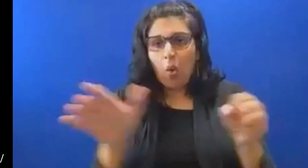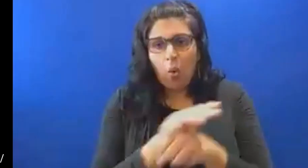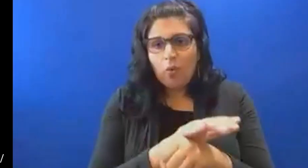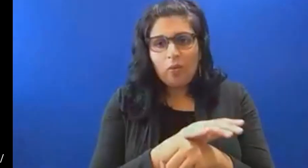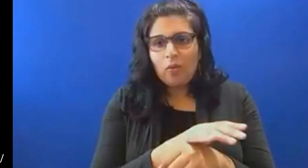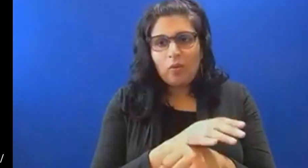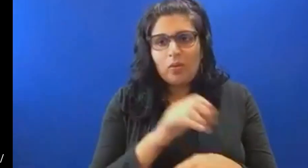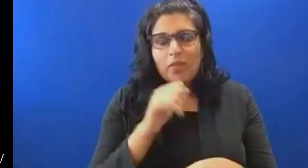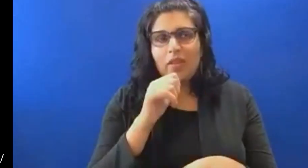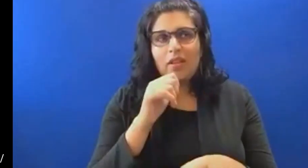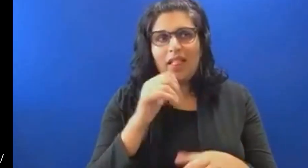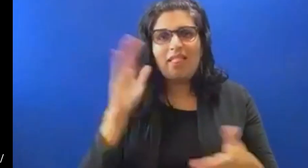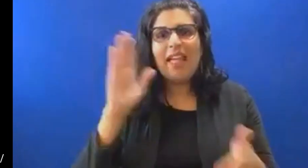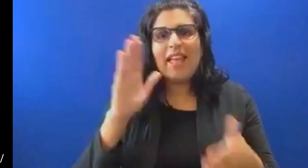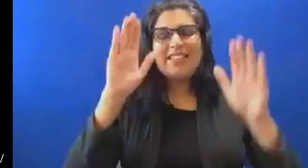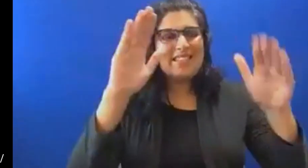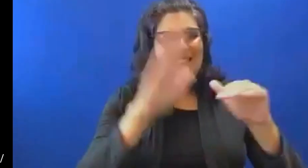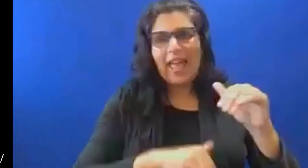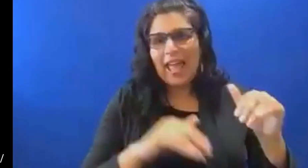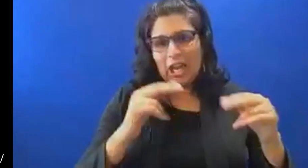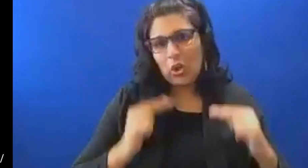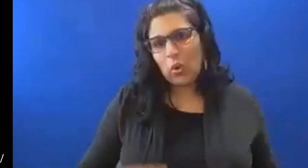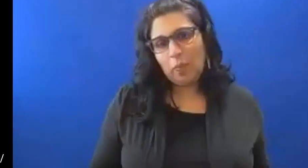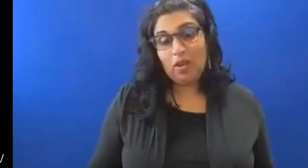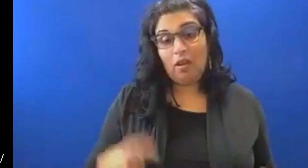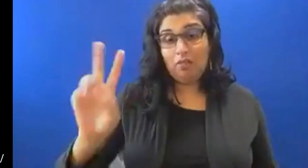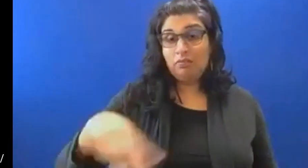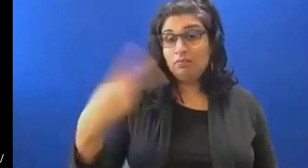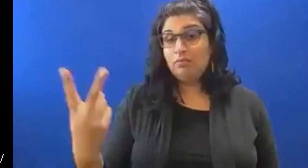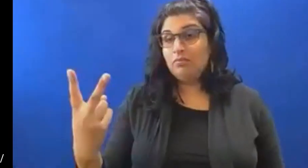And then, on the flip side of that, there's the narrative of inspiration, which is to